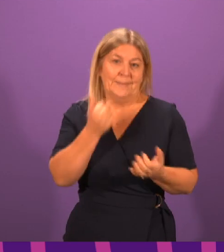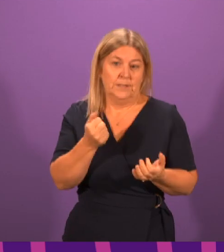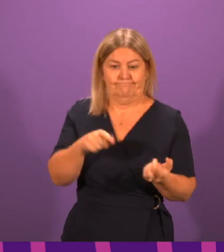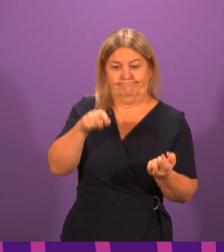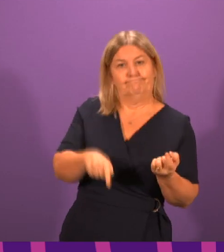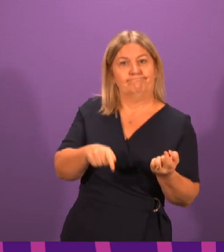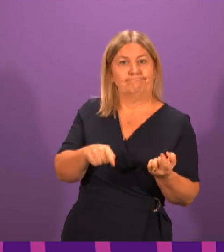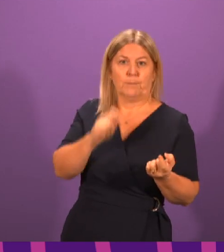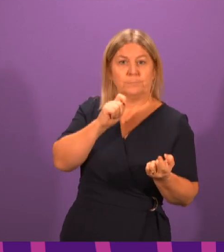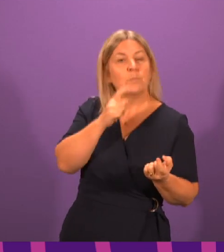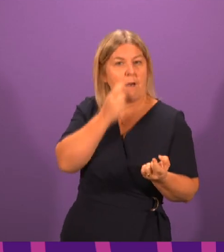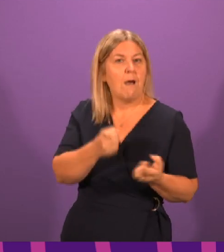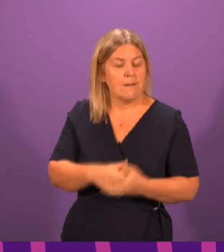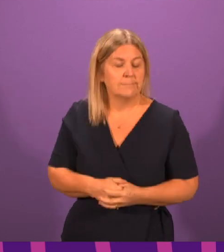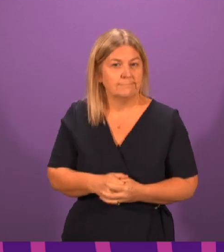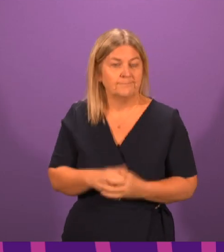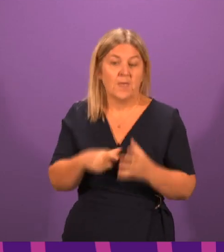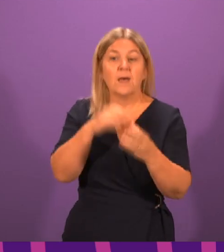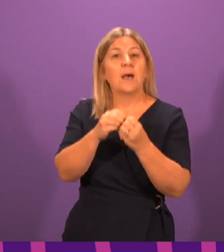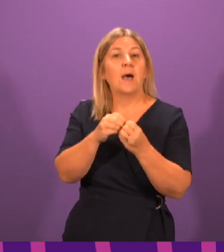The Cabinet Secretary for Health and Sport (Jeane Freeman):